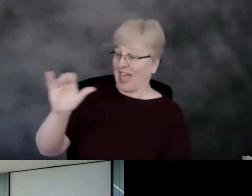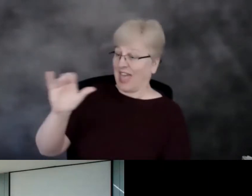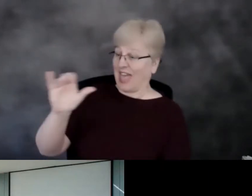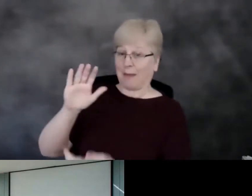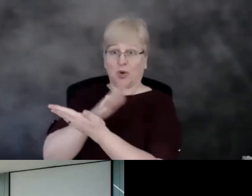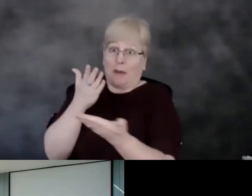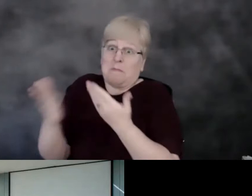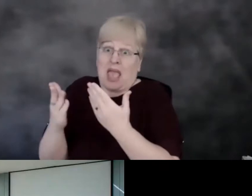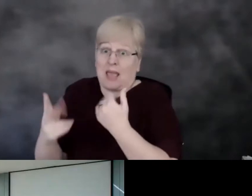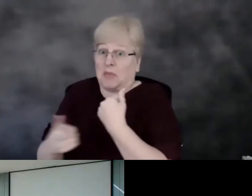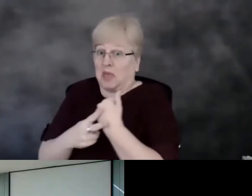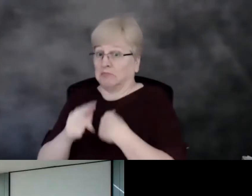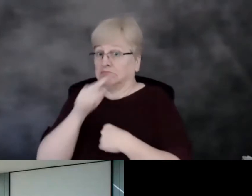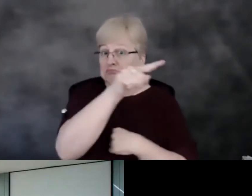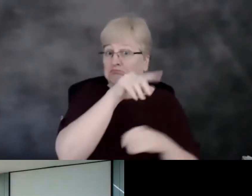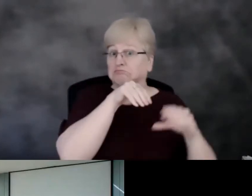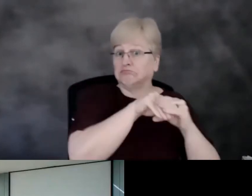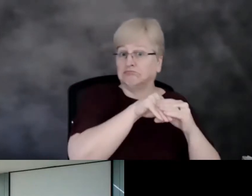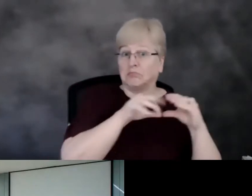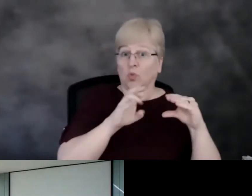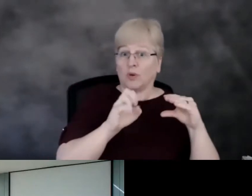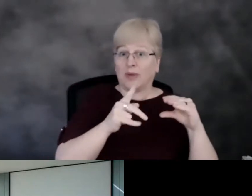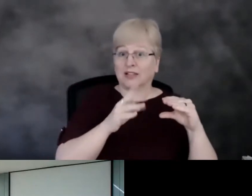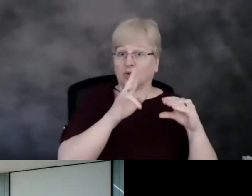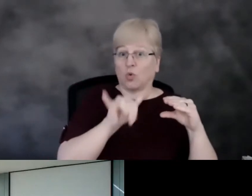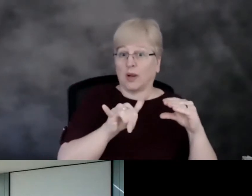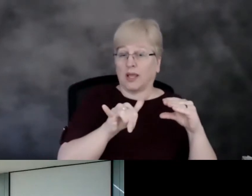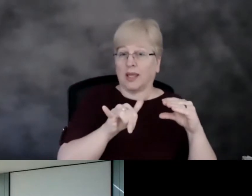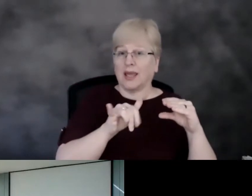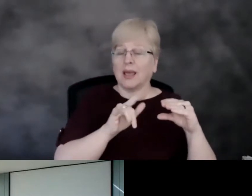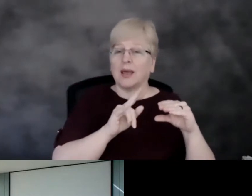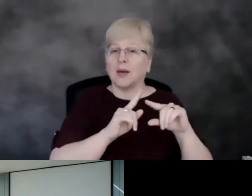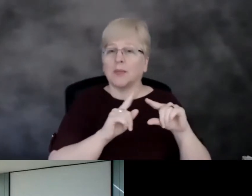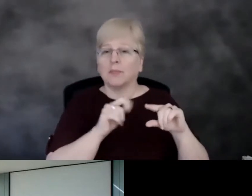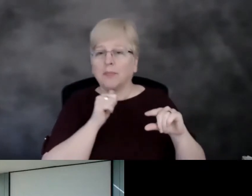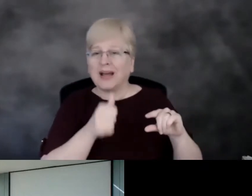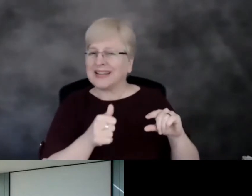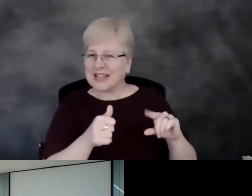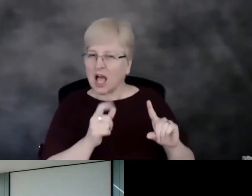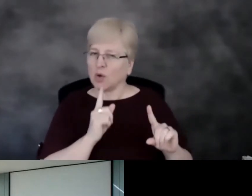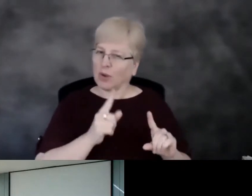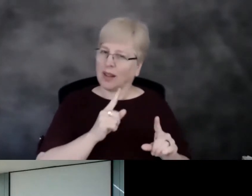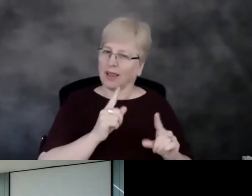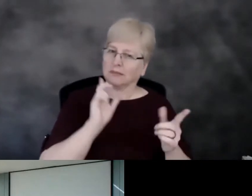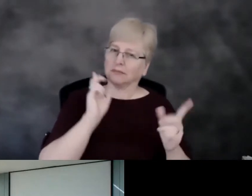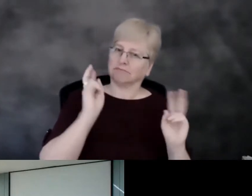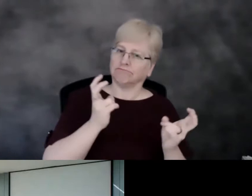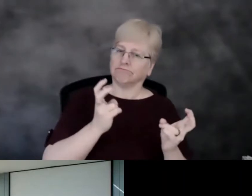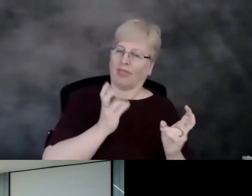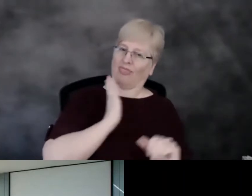repository, but if not in the repository, subsequent lines of work that you're doing.